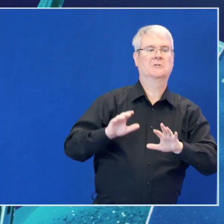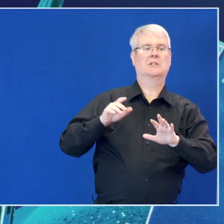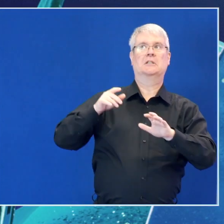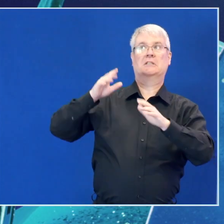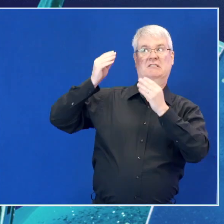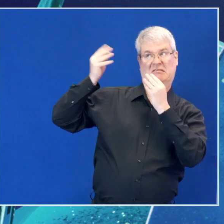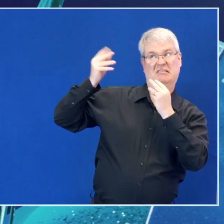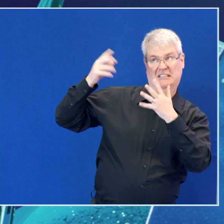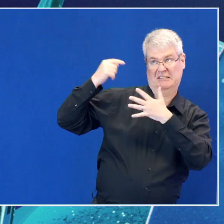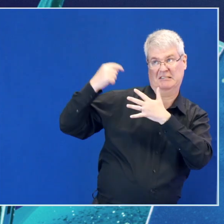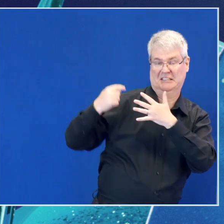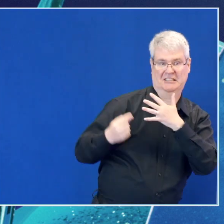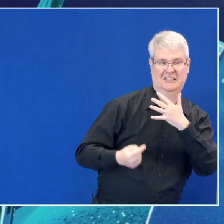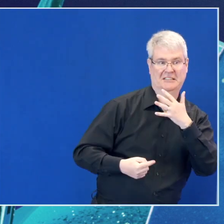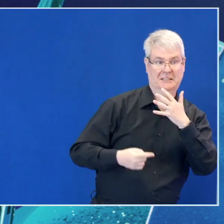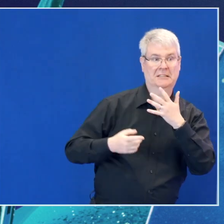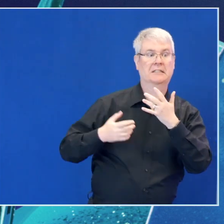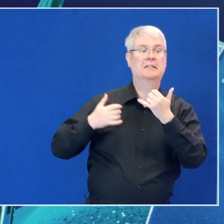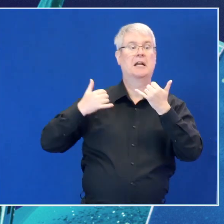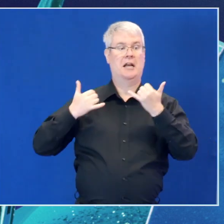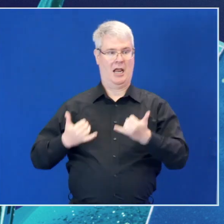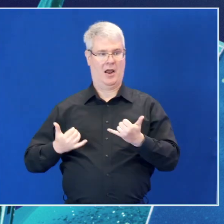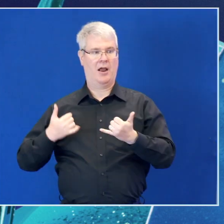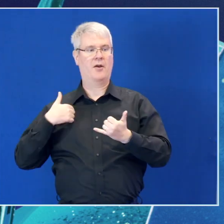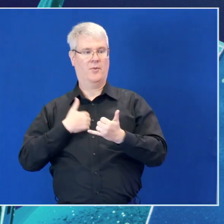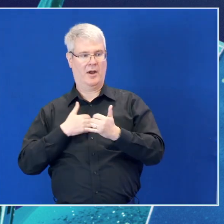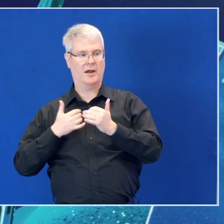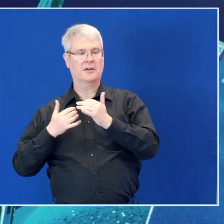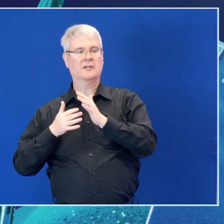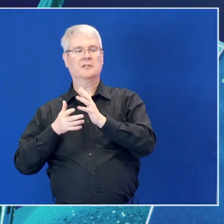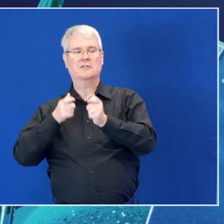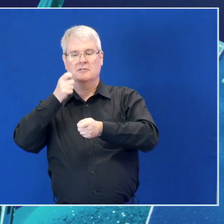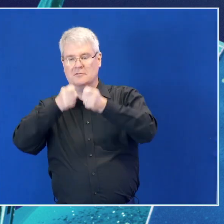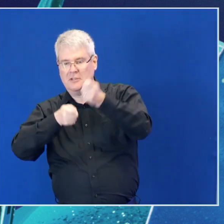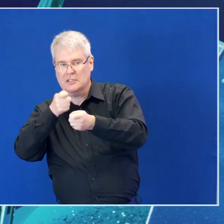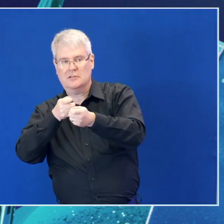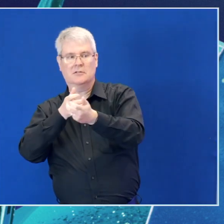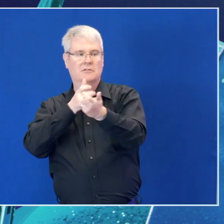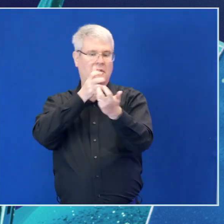That Central Accommodations Fund means access to 90 plus success enablers.